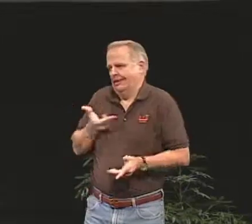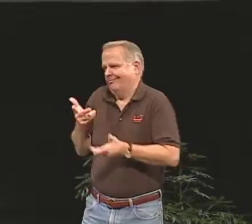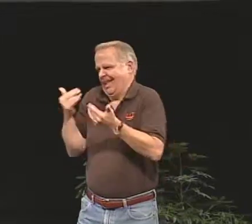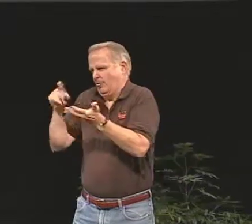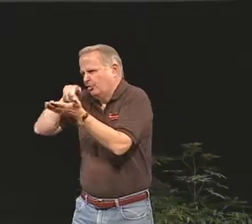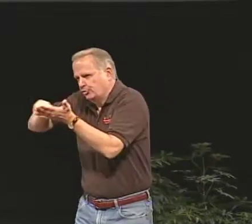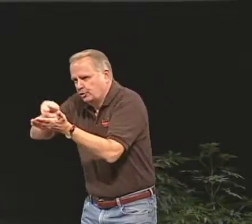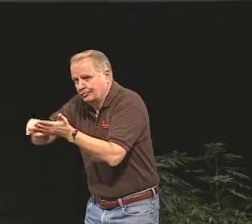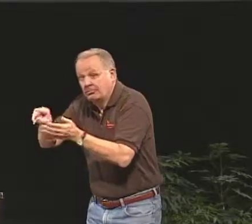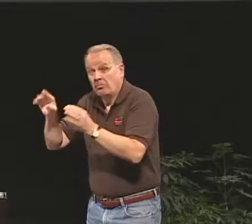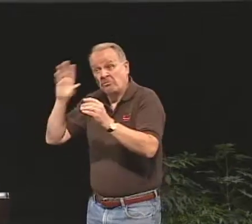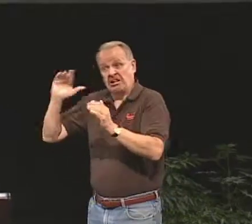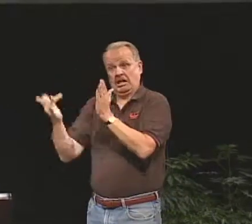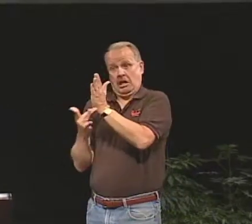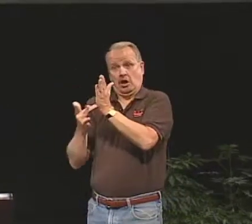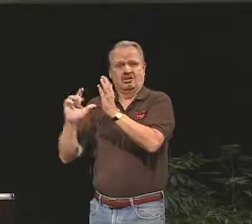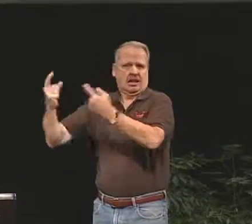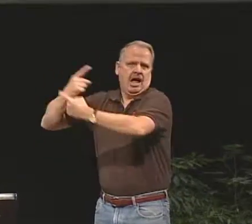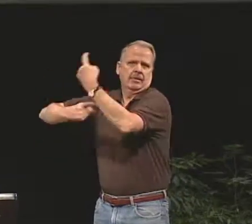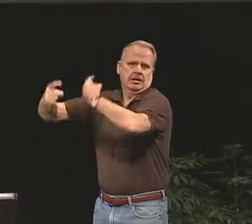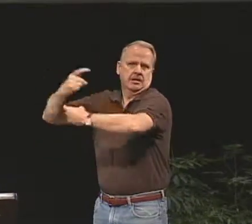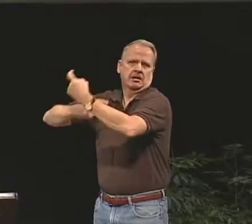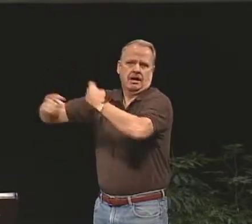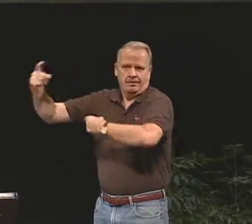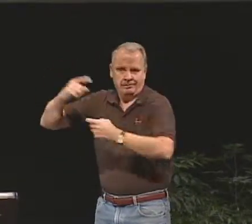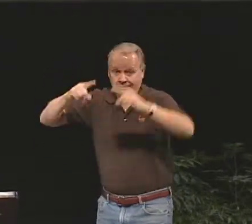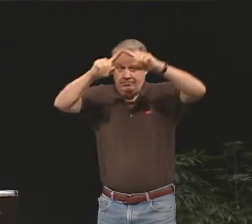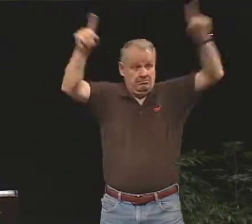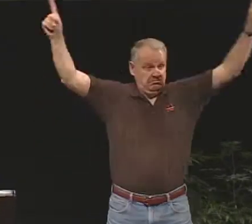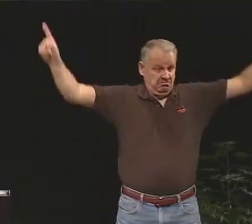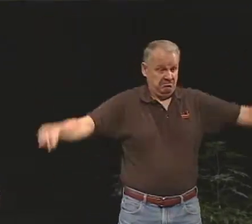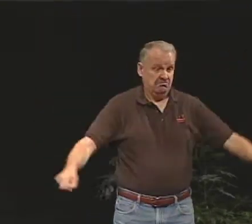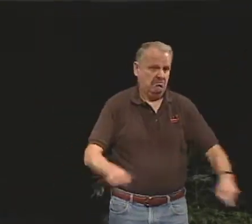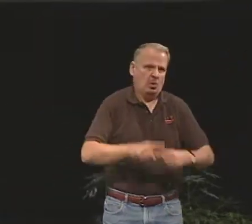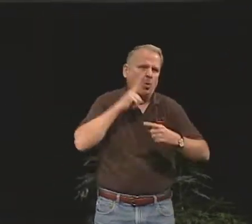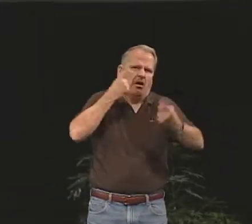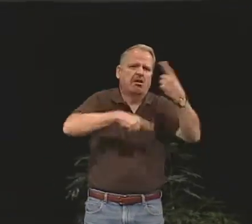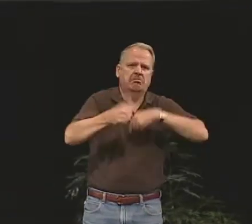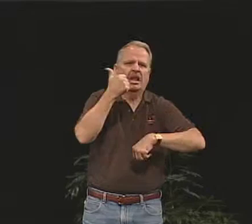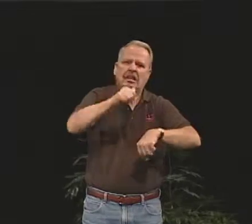to make this more effective for our deaf students. It is coming. It is coming.